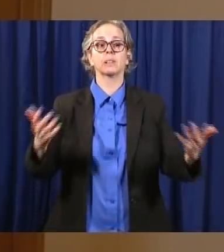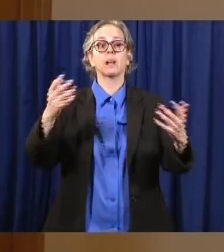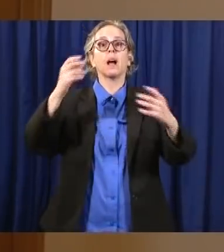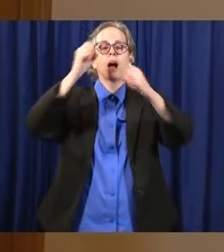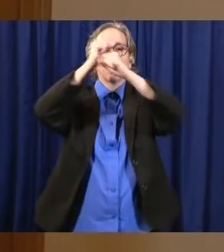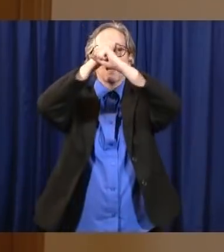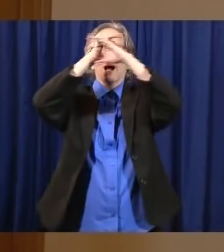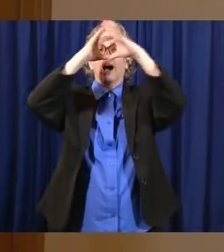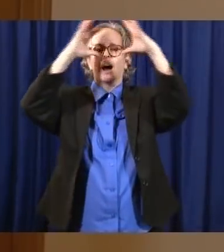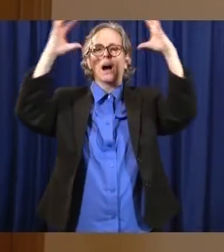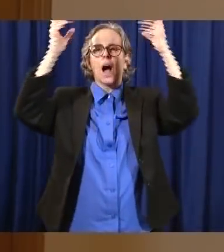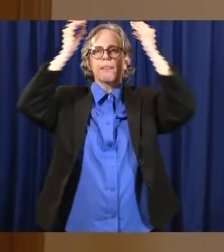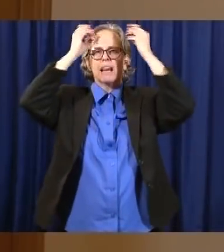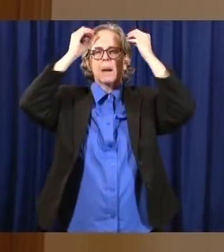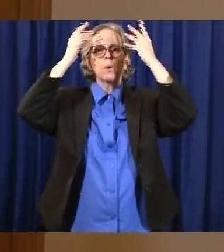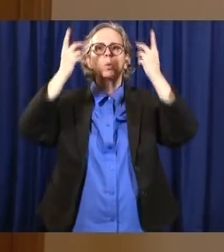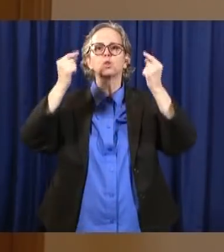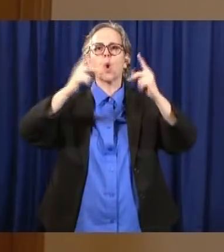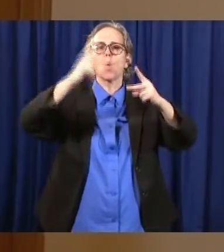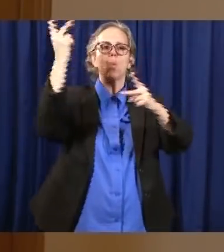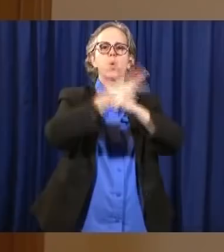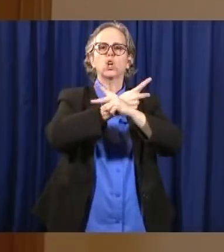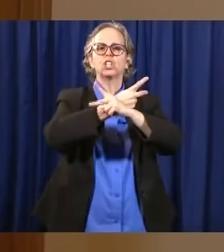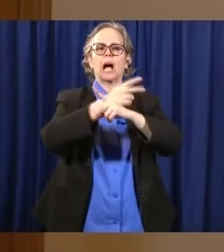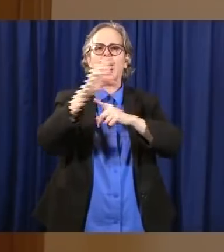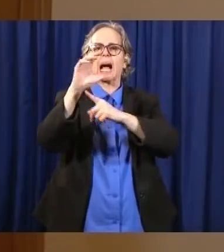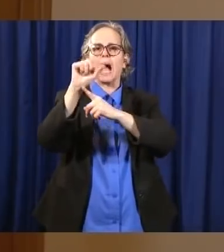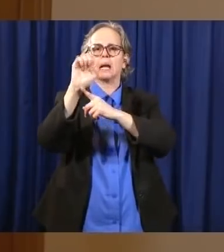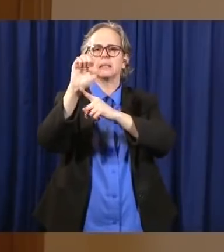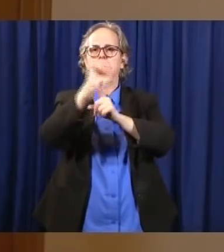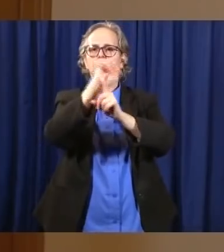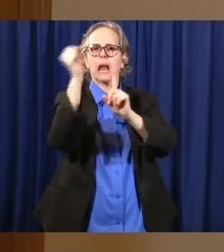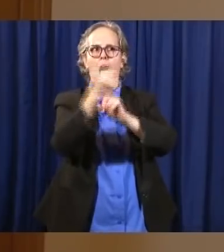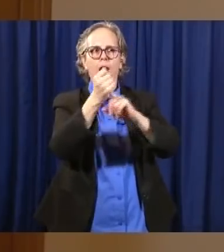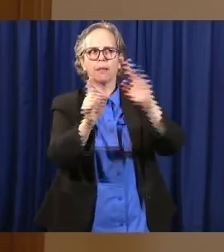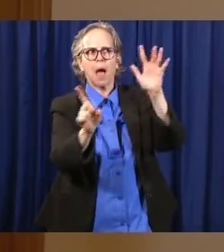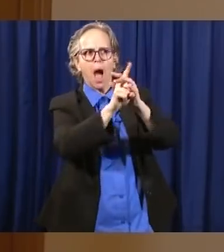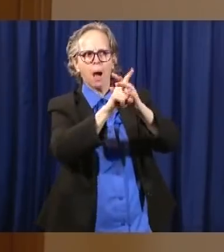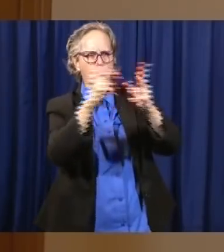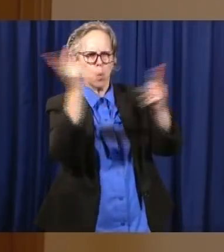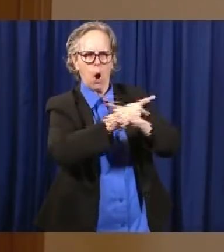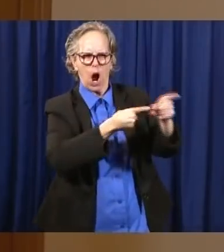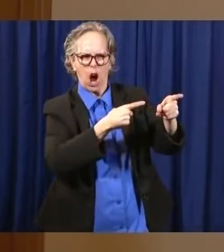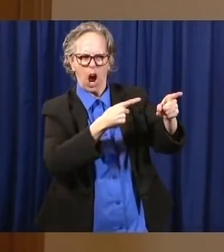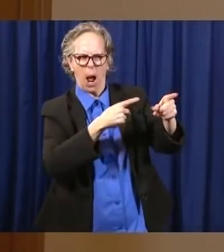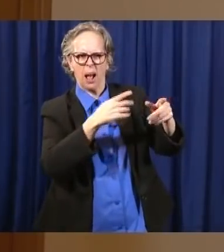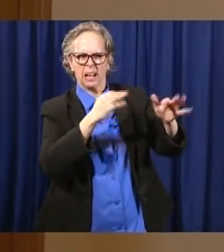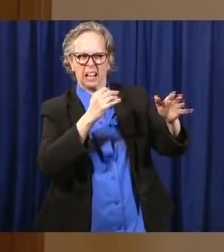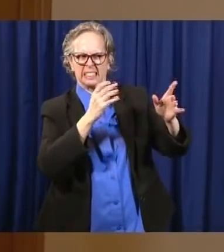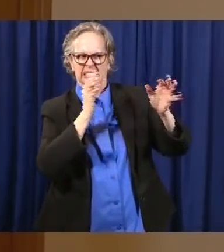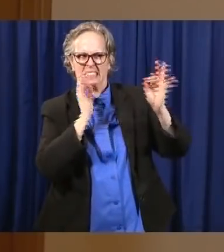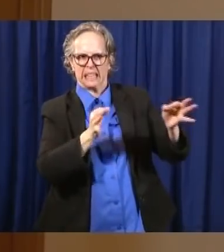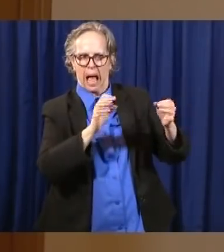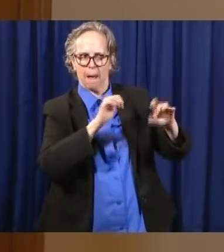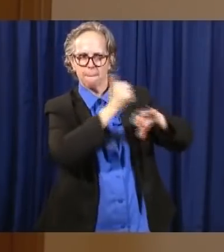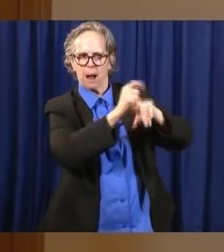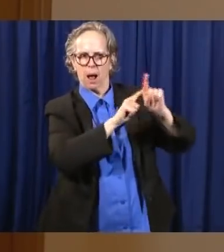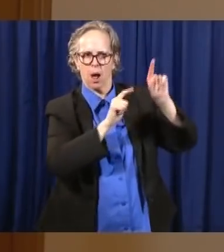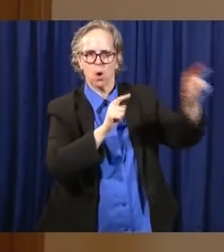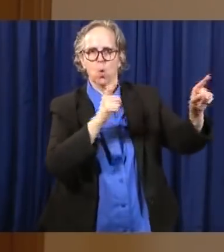WE WILL NEED MORE VENTILATORS. IT'S VERY GENERAL SCIENCE. IT'S IMPORTANT TO THINK ABOUT WORST-CASE SCENARIOS. EVERYTHING WE HAVE DONE IS A